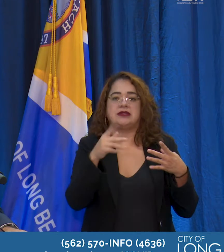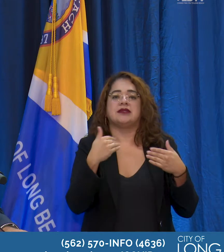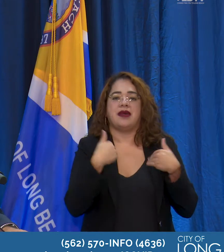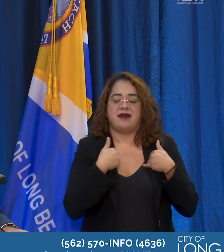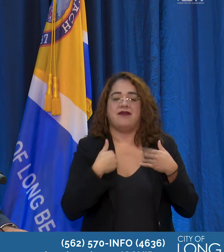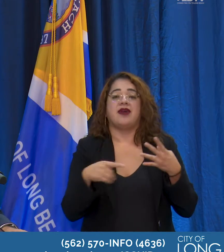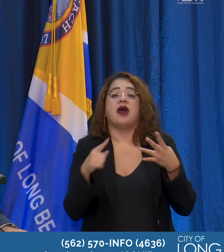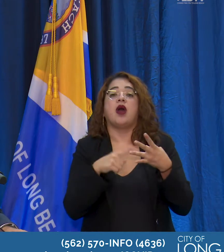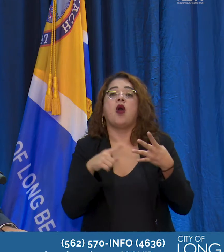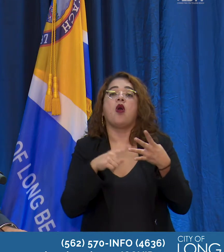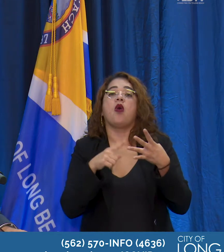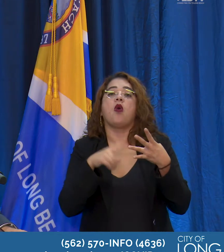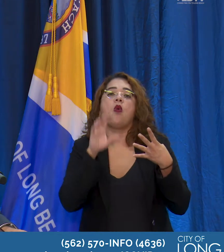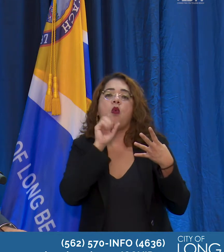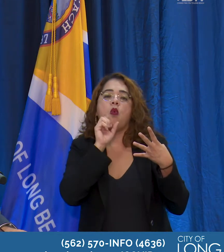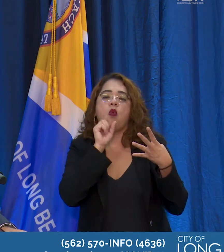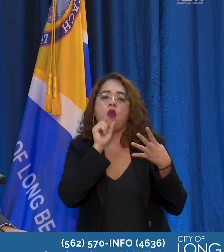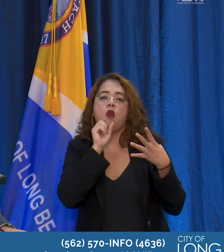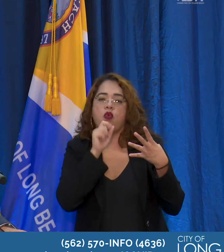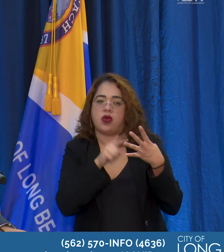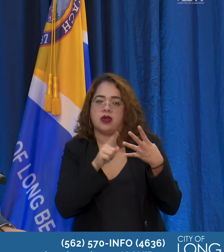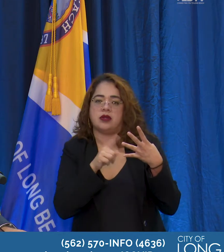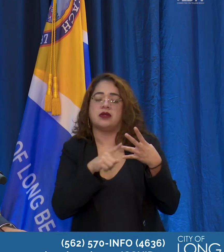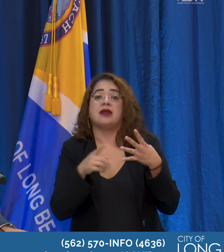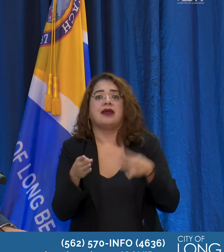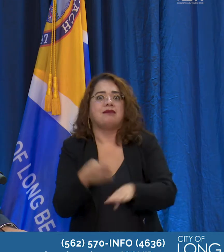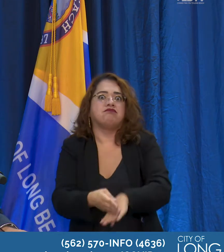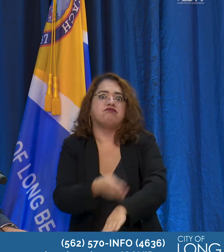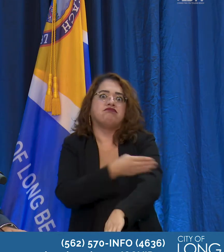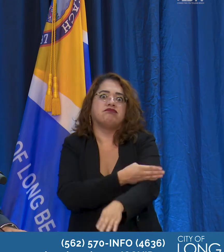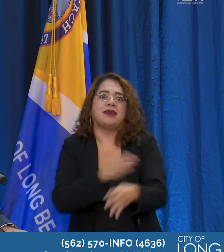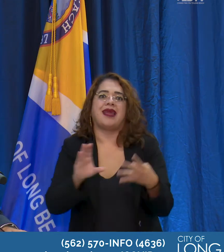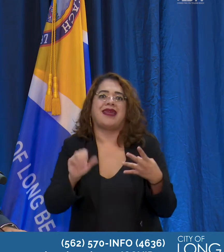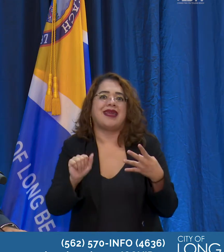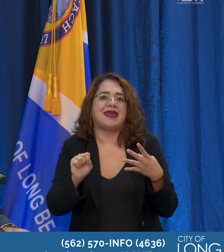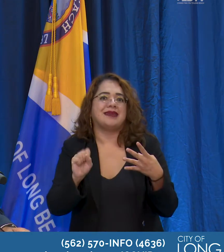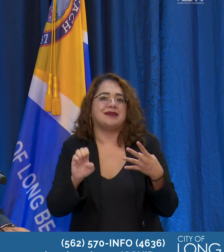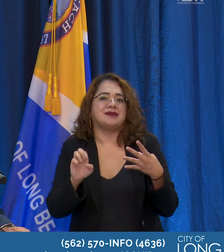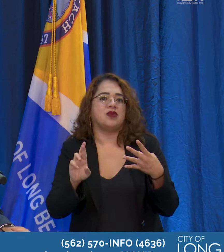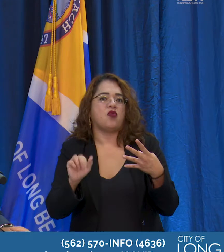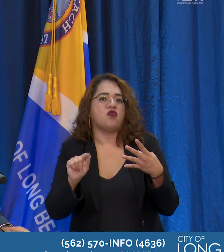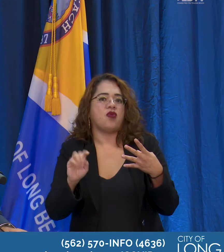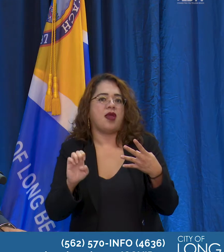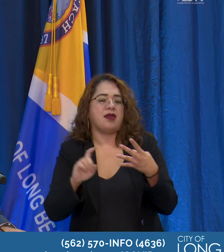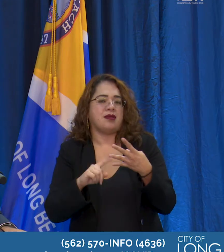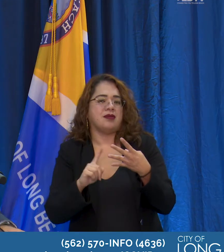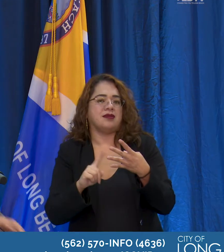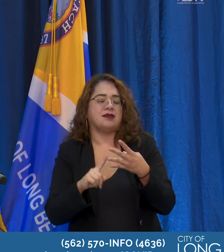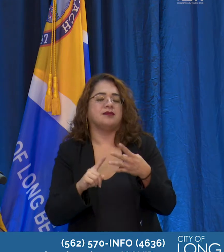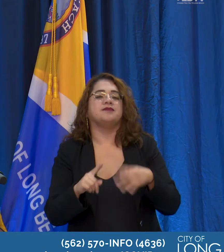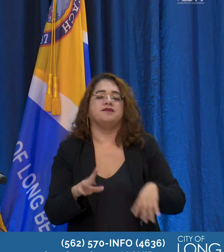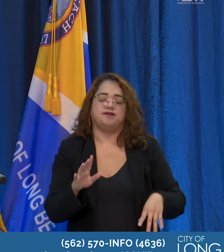The case rate, we are improving but not again where we need to be. And the county's positivity rate puts